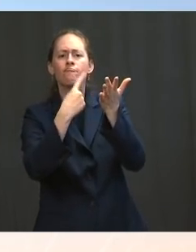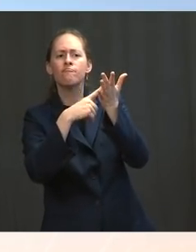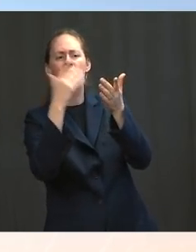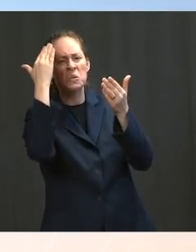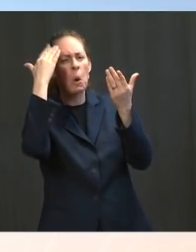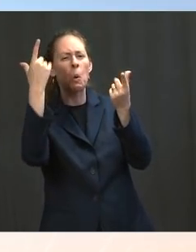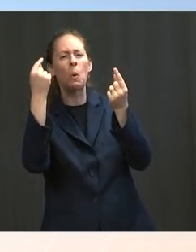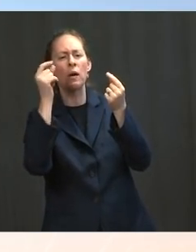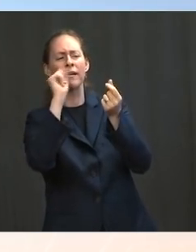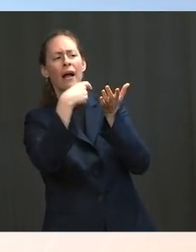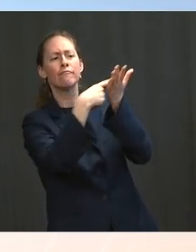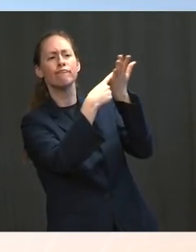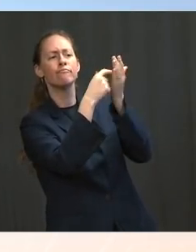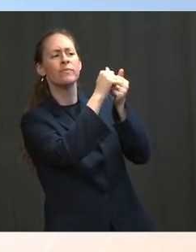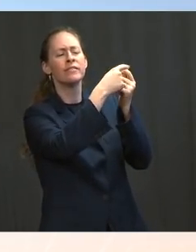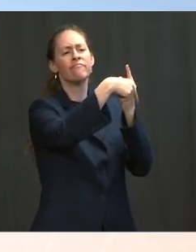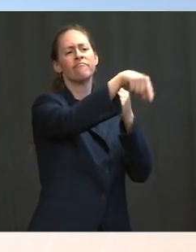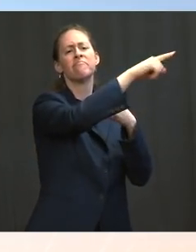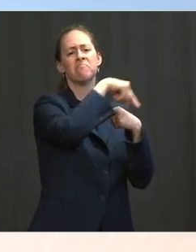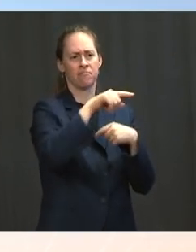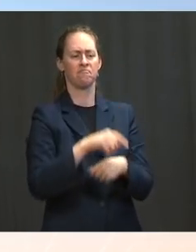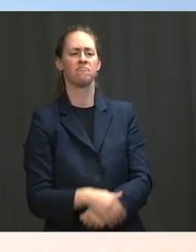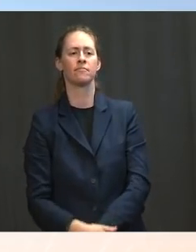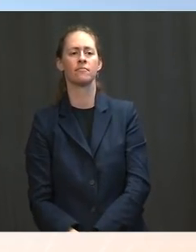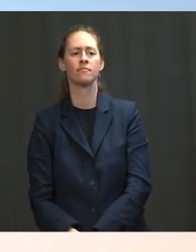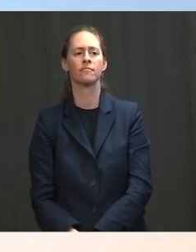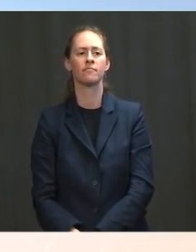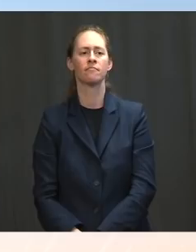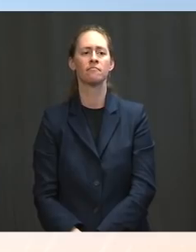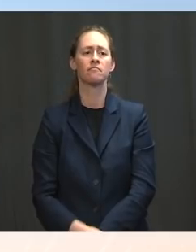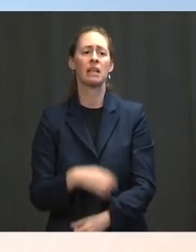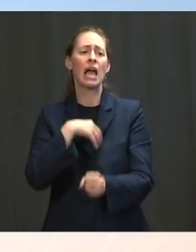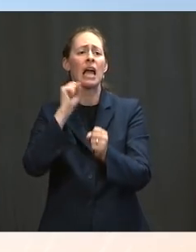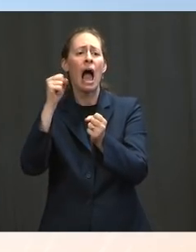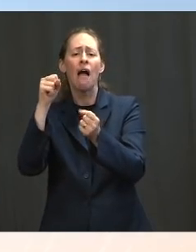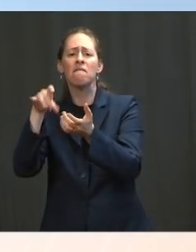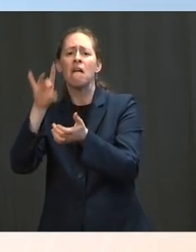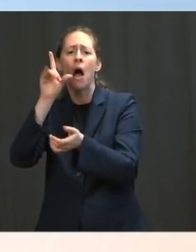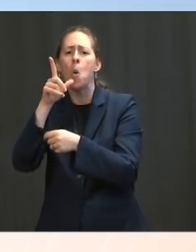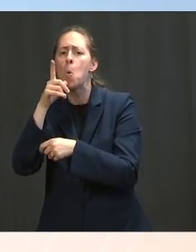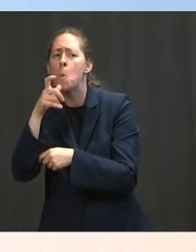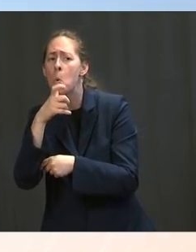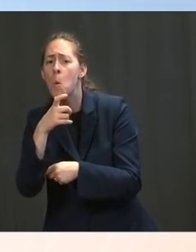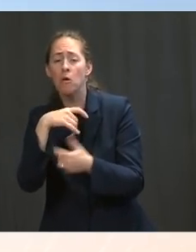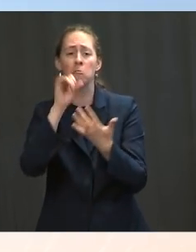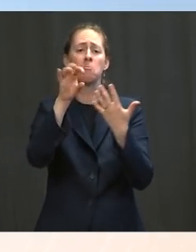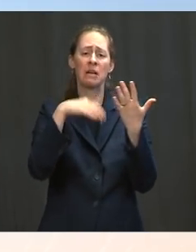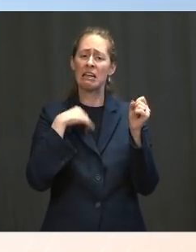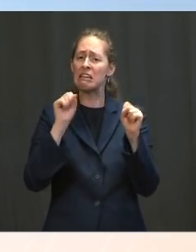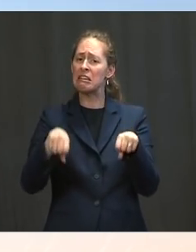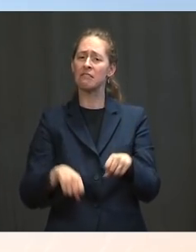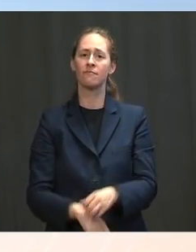we can provide about who the individuals are. Go ahead. The Press: A couple things. On COVID, when we talk about vaccination rates,